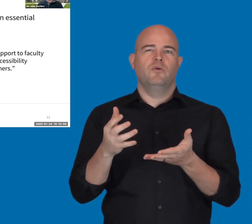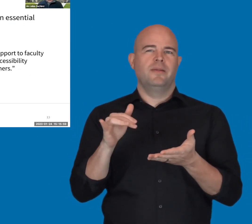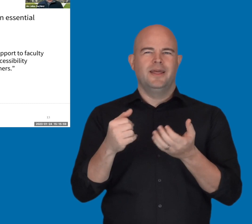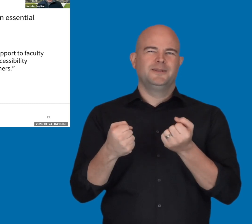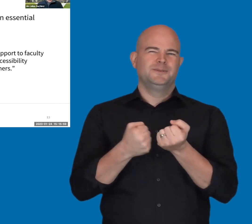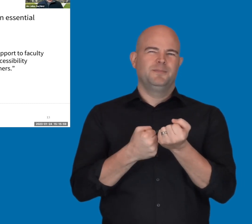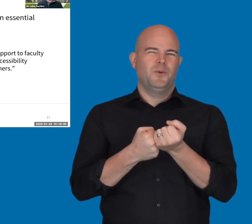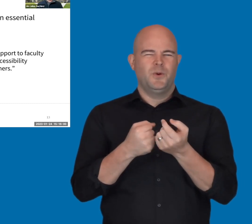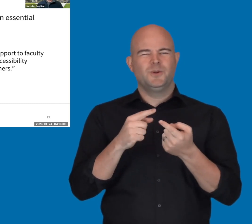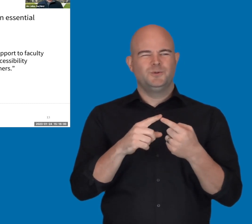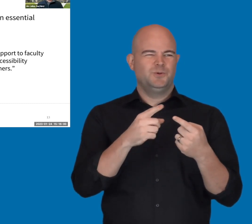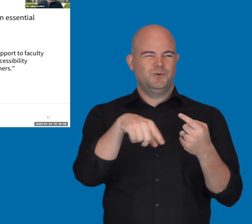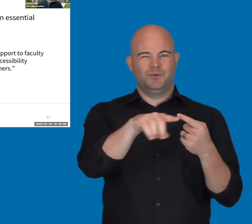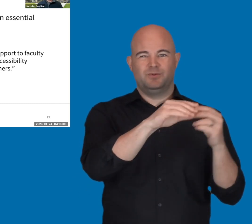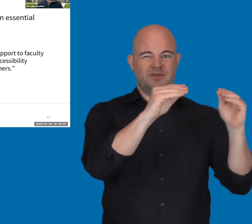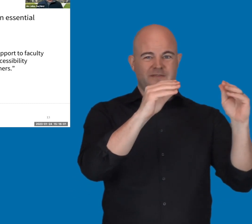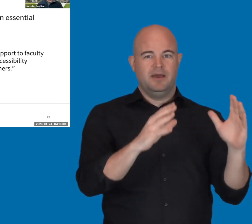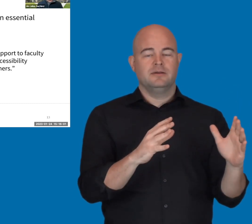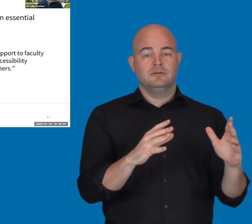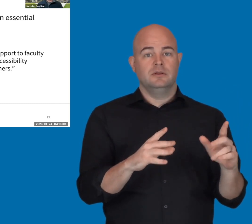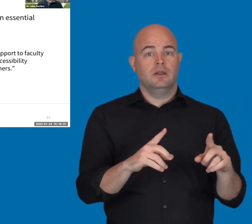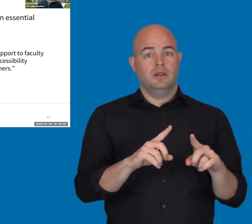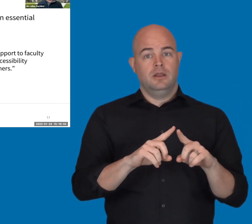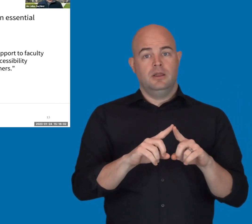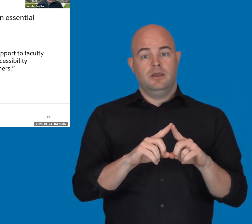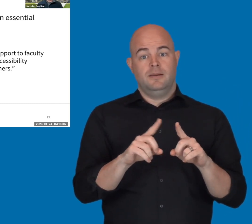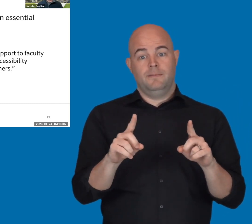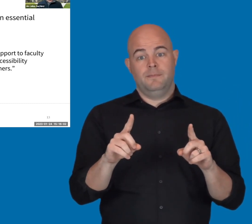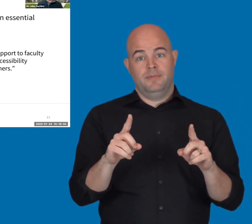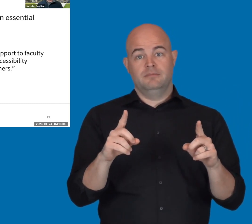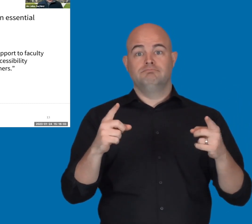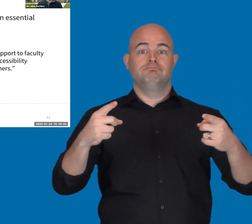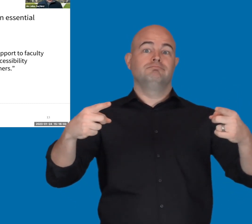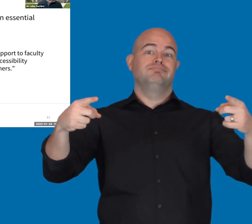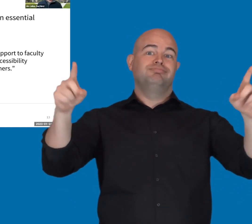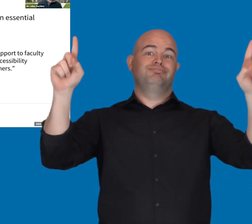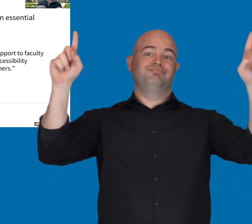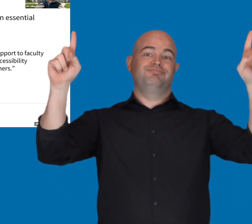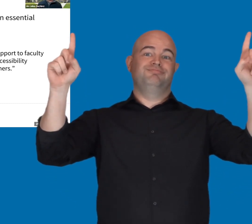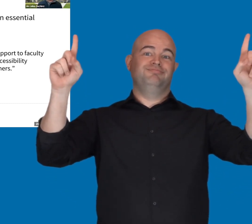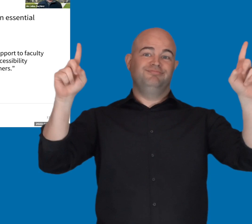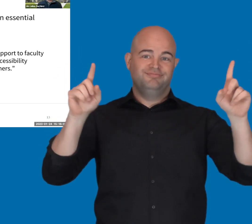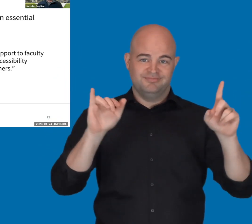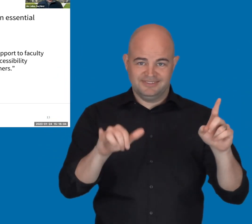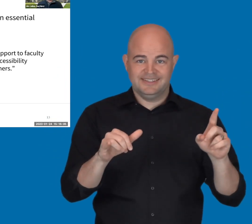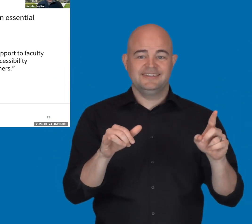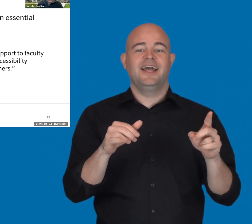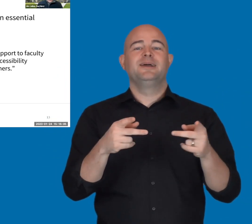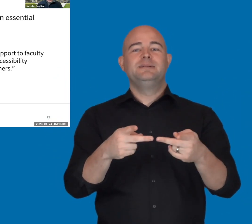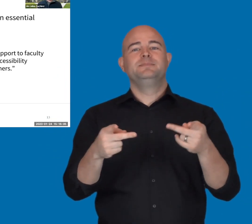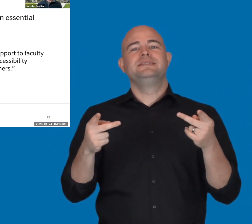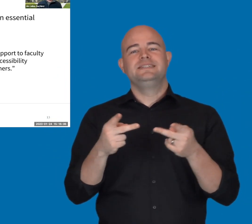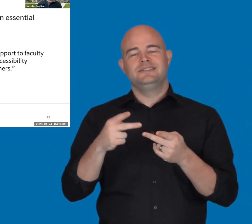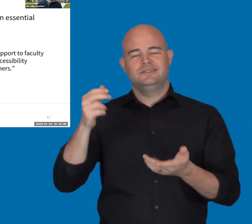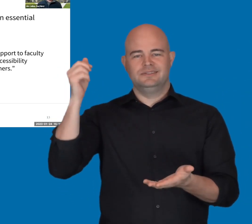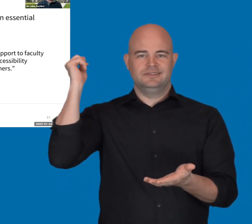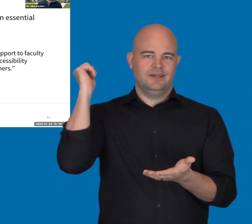How do they begin to actually follow those expectations? So, that is now built in and will be going forward.